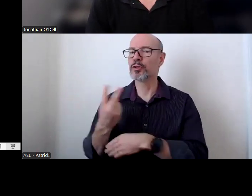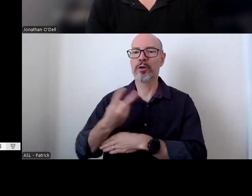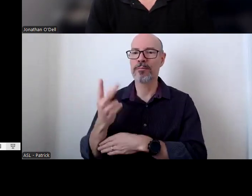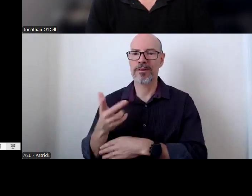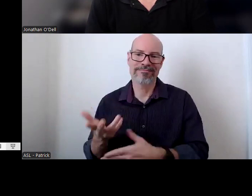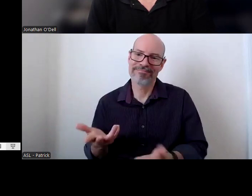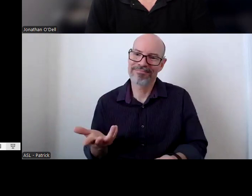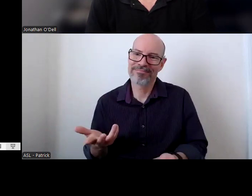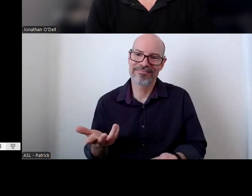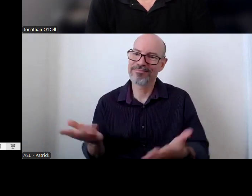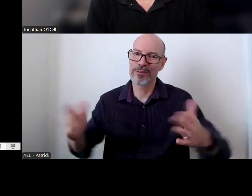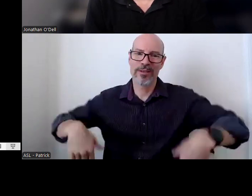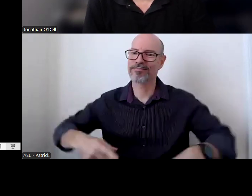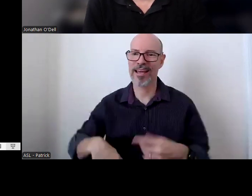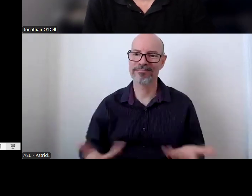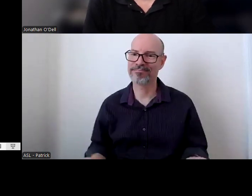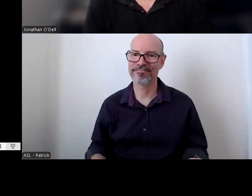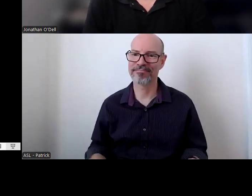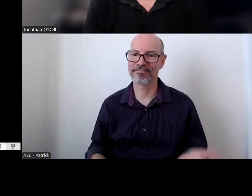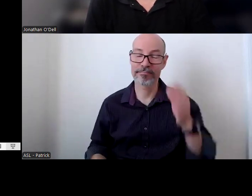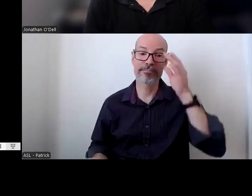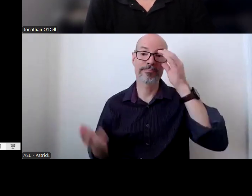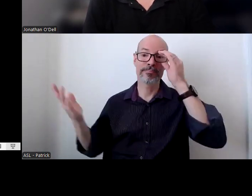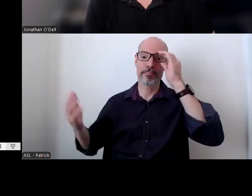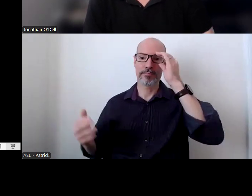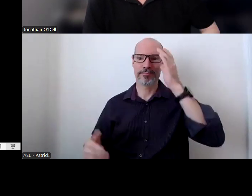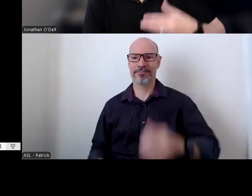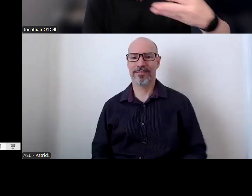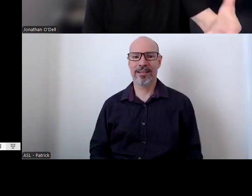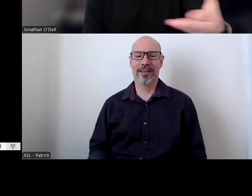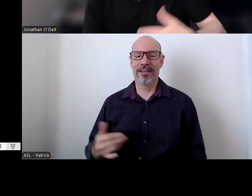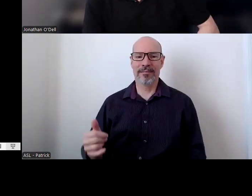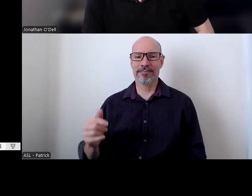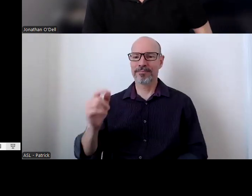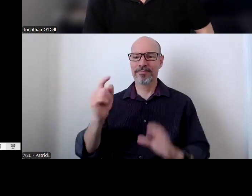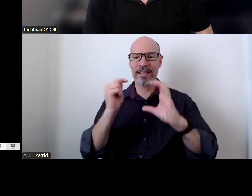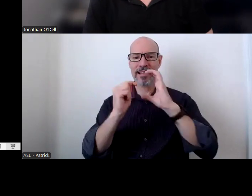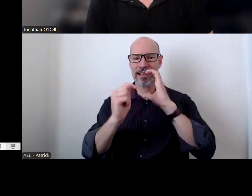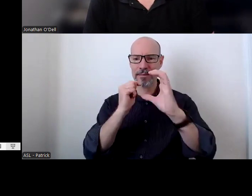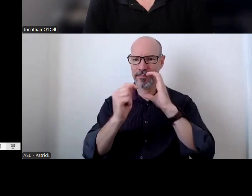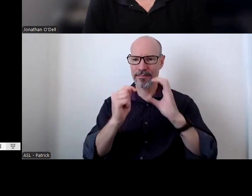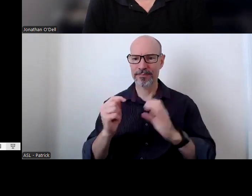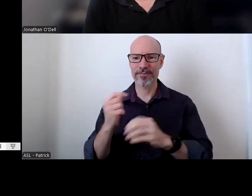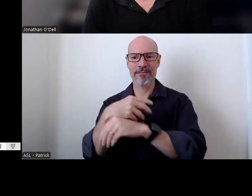not be able to fulfill the Okay. I'm going to talk briefly about telecommunication and